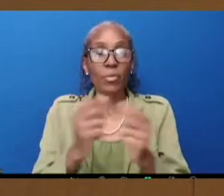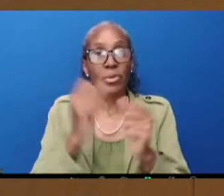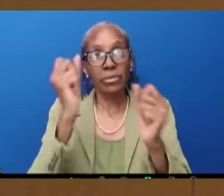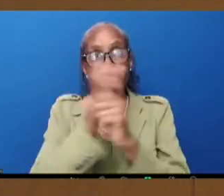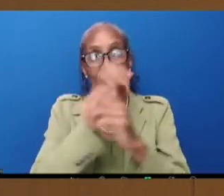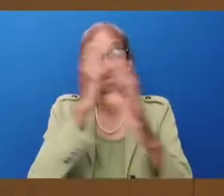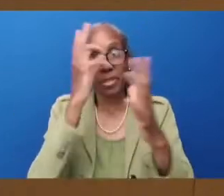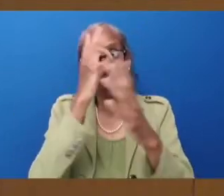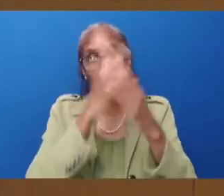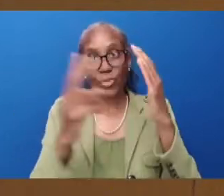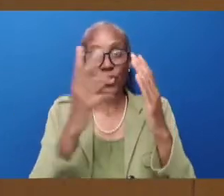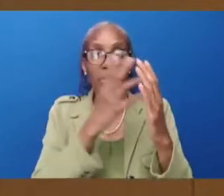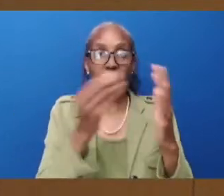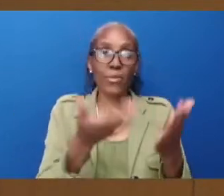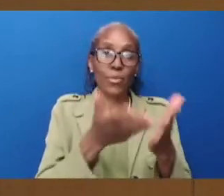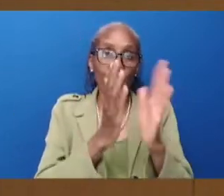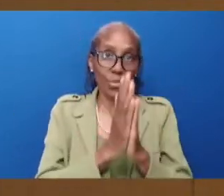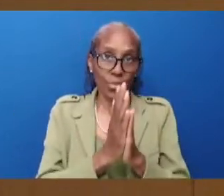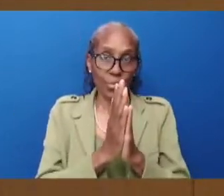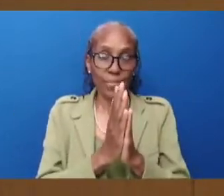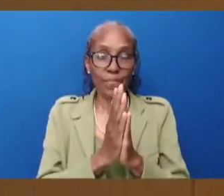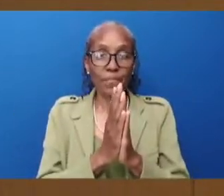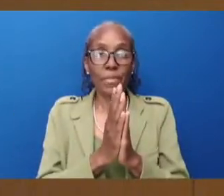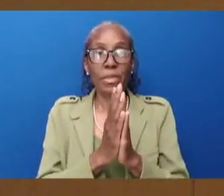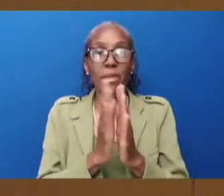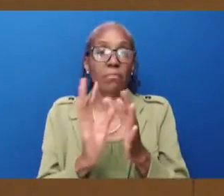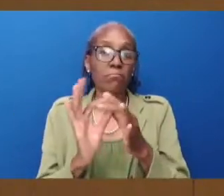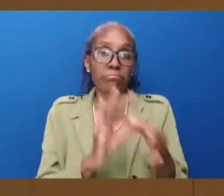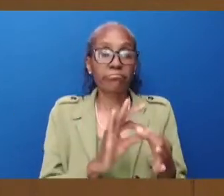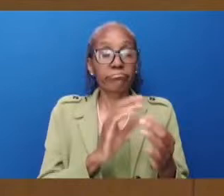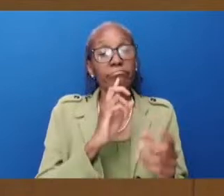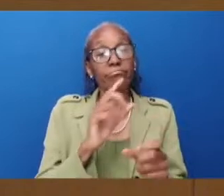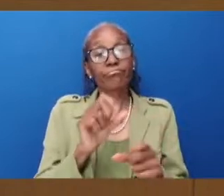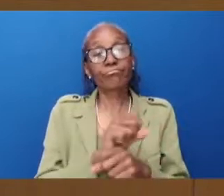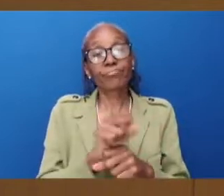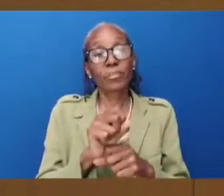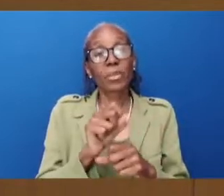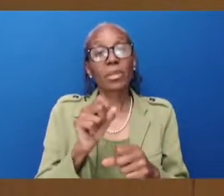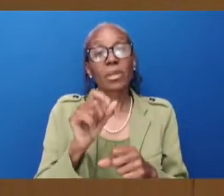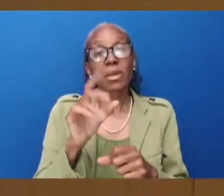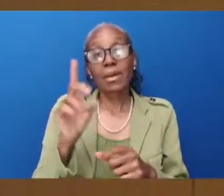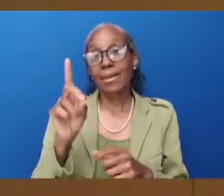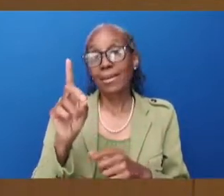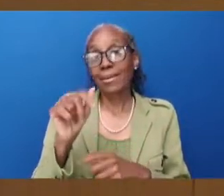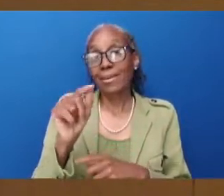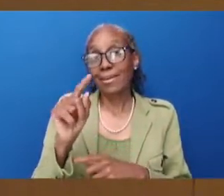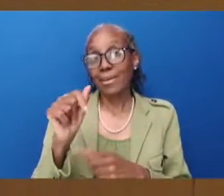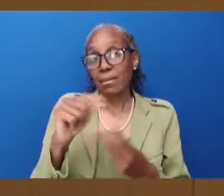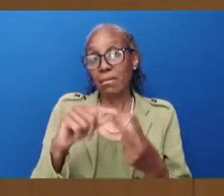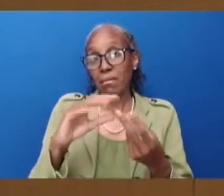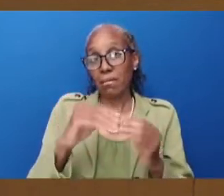EXPERIENCING TRAUMA AND SYSTEM FAILURES.